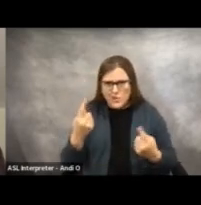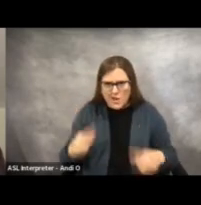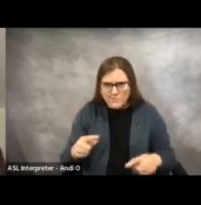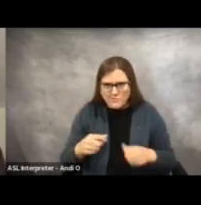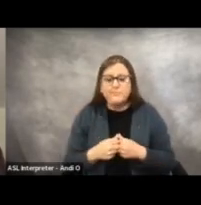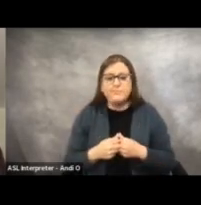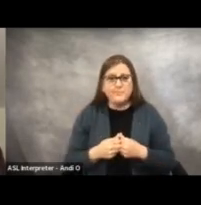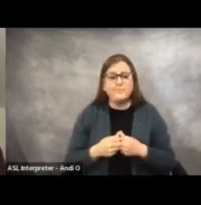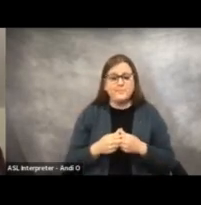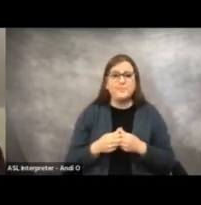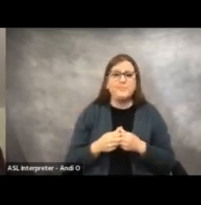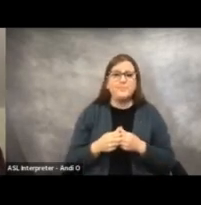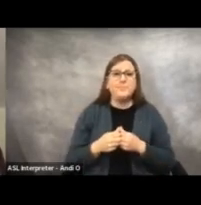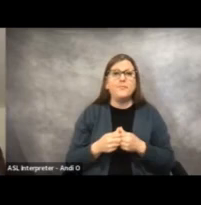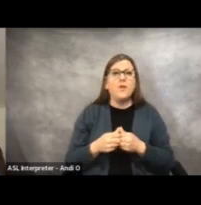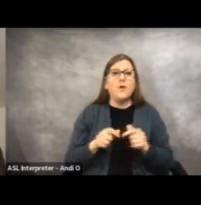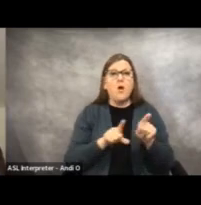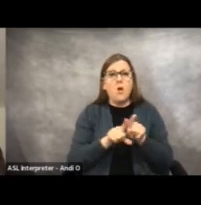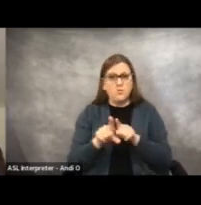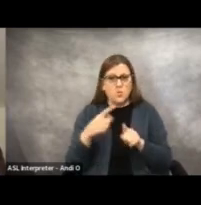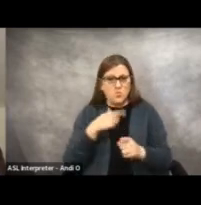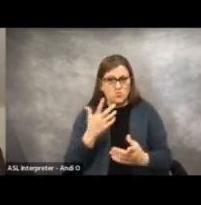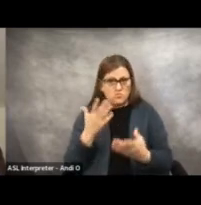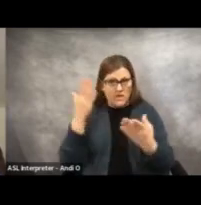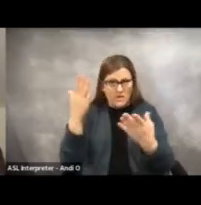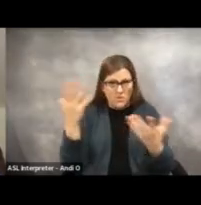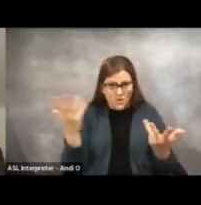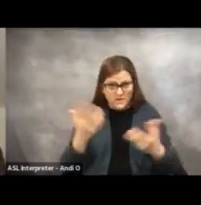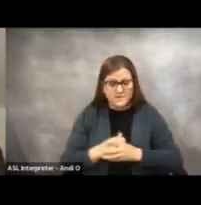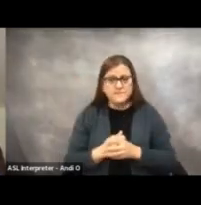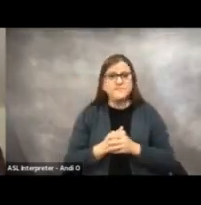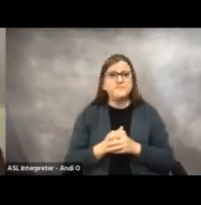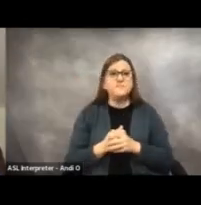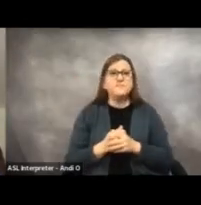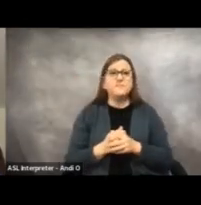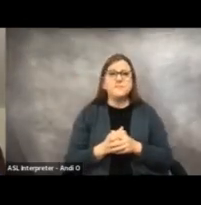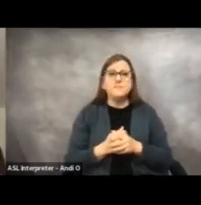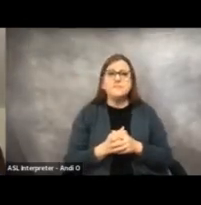please. We would also recommend placing a key on the intake form